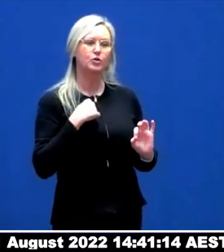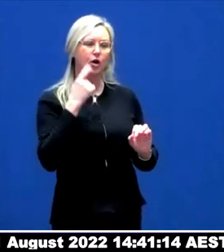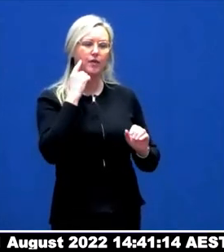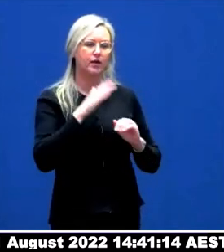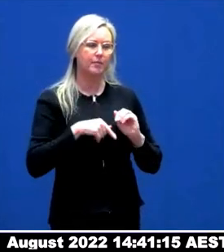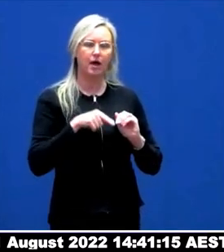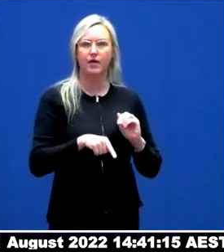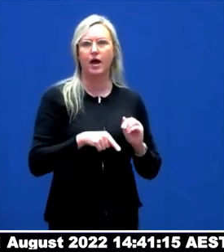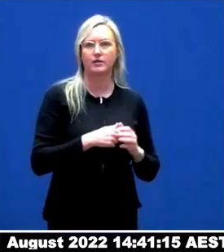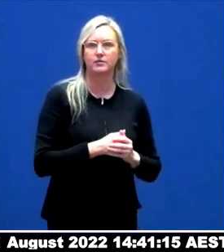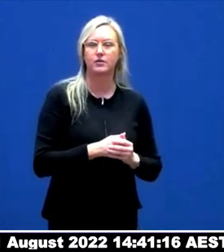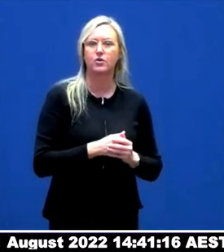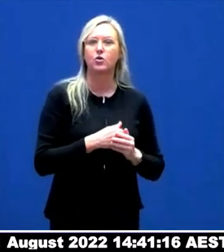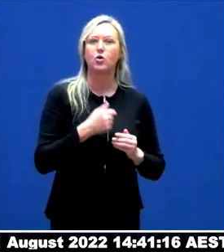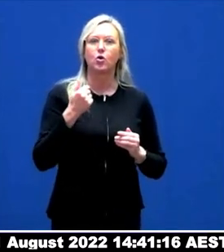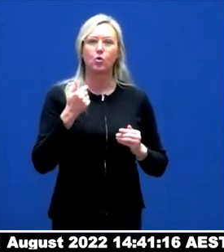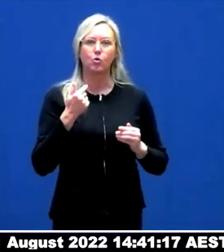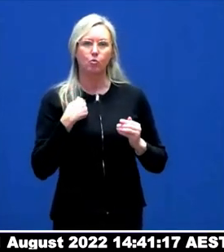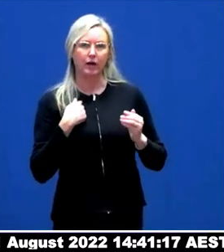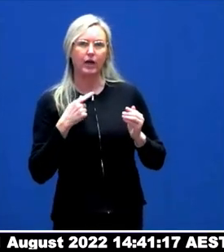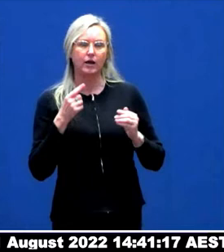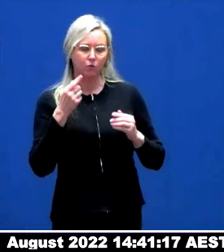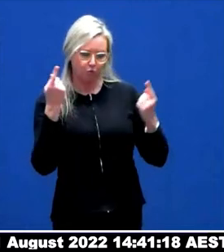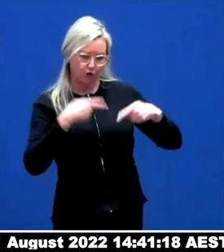We put the reasonable and necessary supports in the plan.